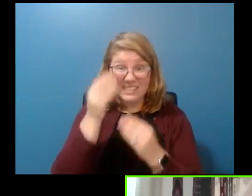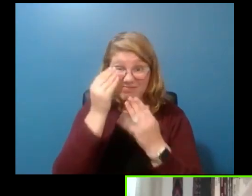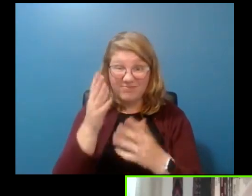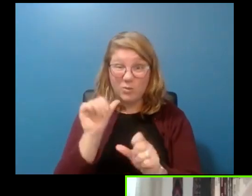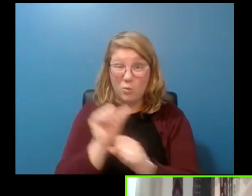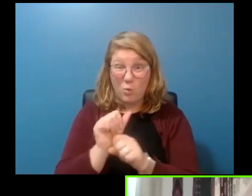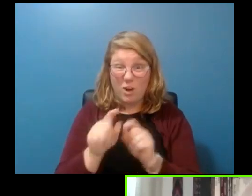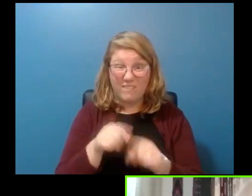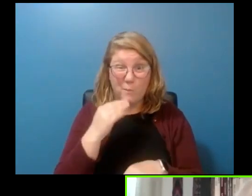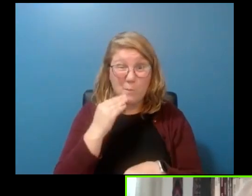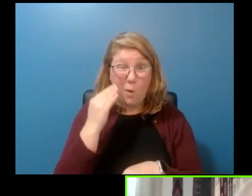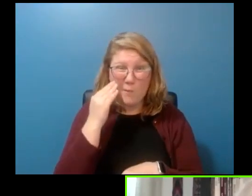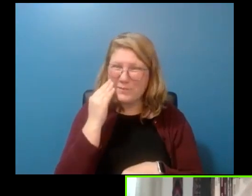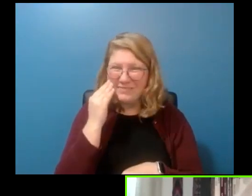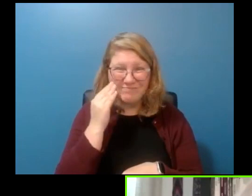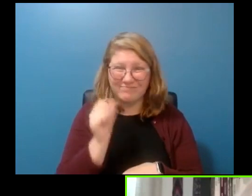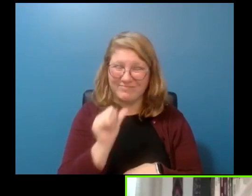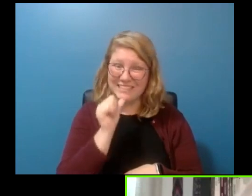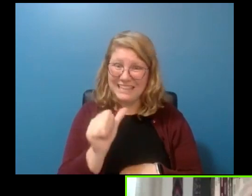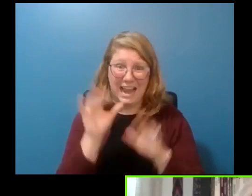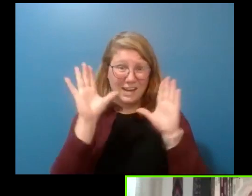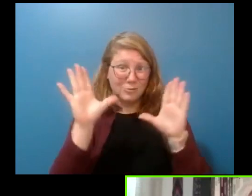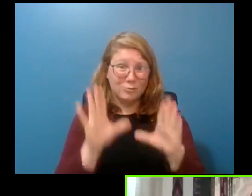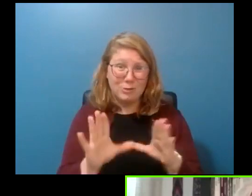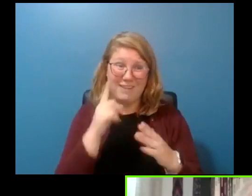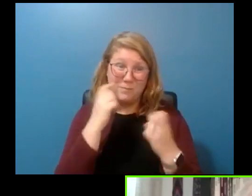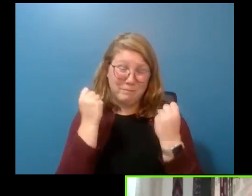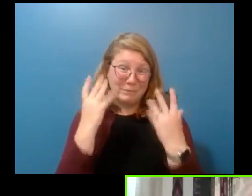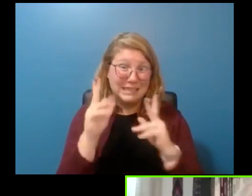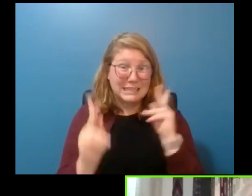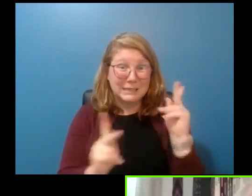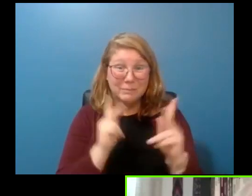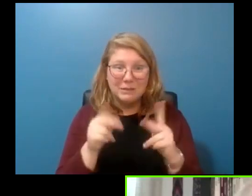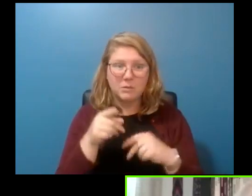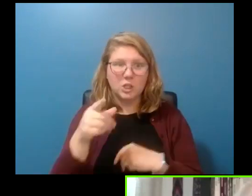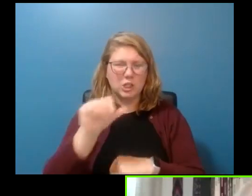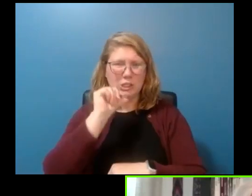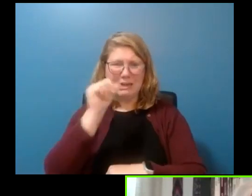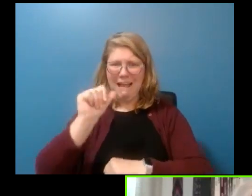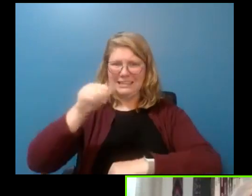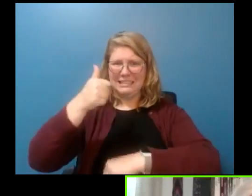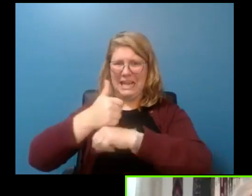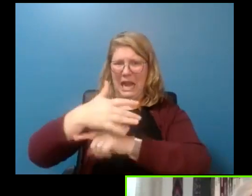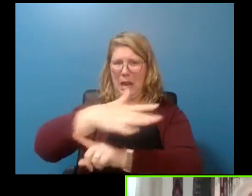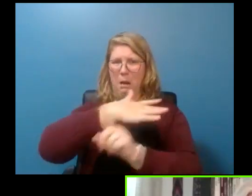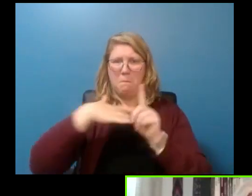you know, have an adaptive curriculum and they have no idea what they are doing.